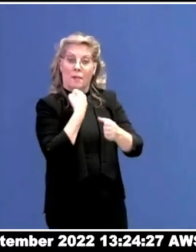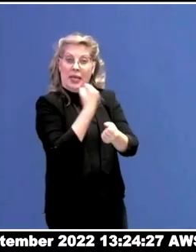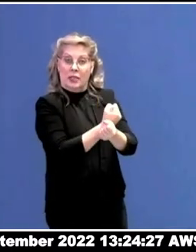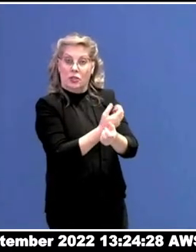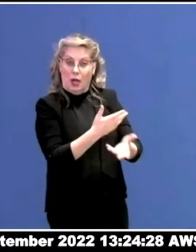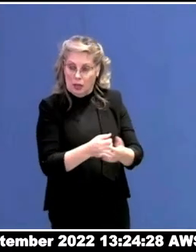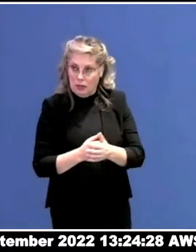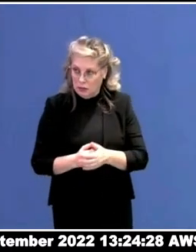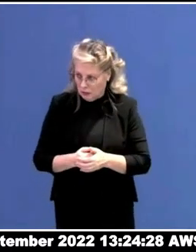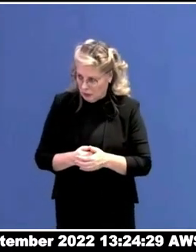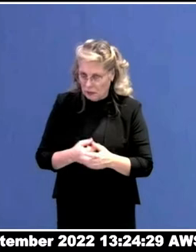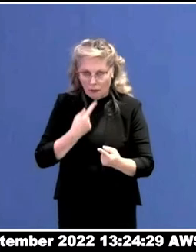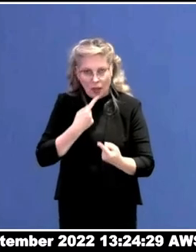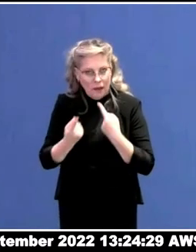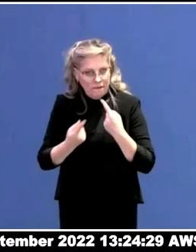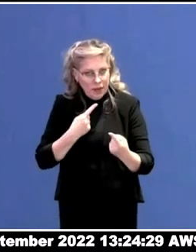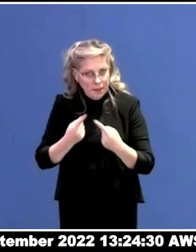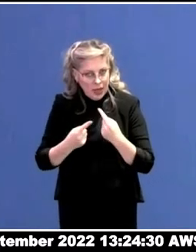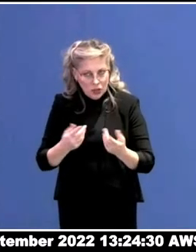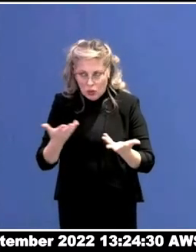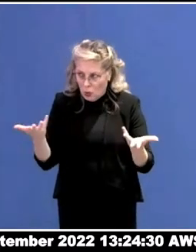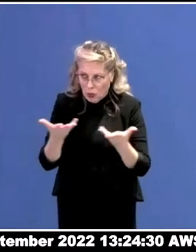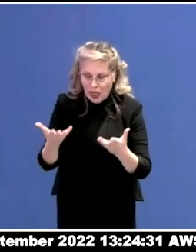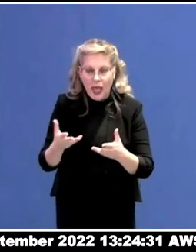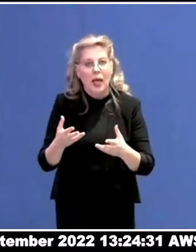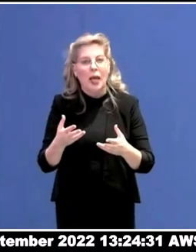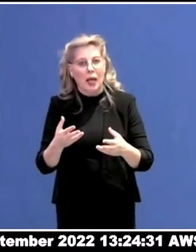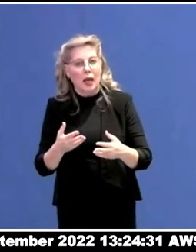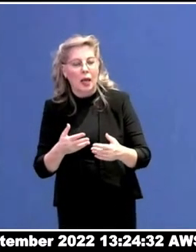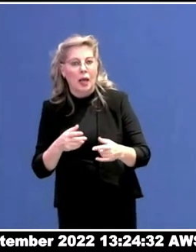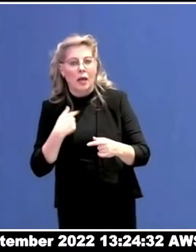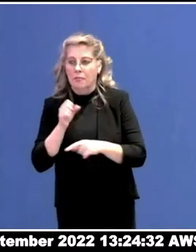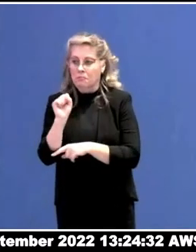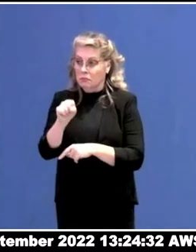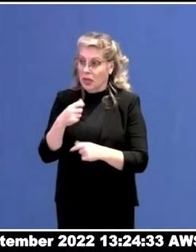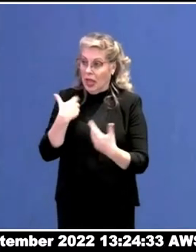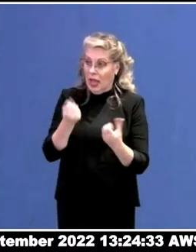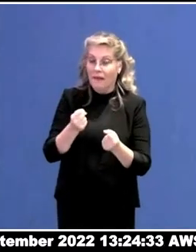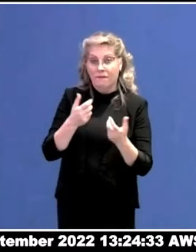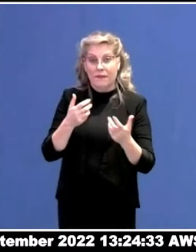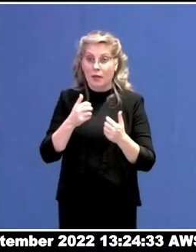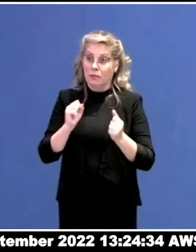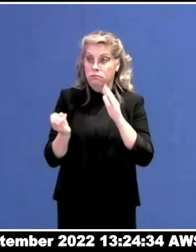Yes, it is. MR GRIFFIN: Can you in due course let the Commission know where we can locate that? MS KILROY: Yes. I believe it's on our website, but I can send a copy.